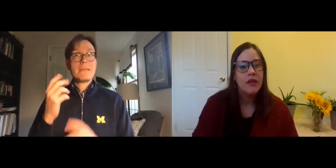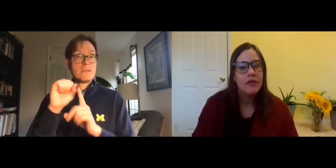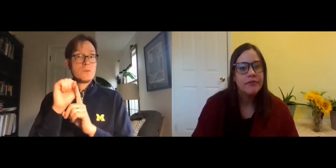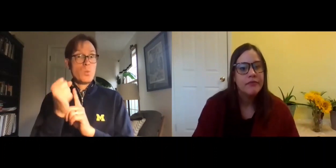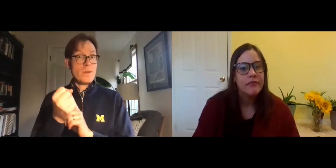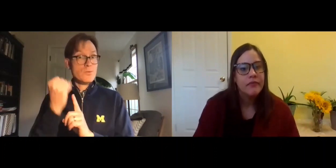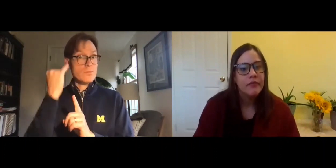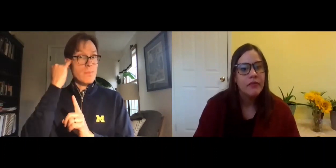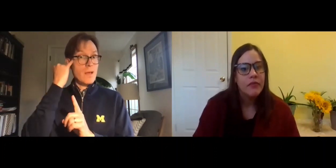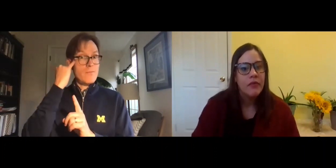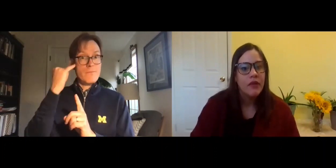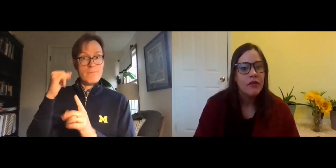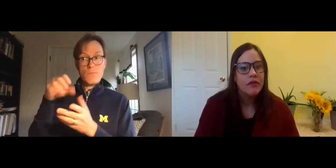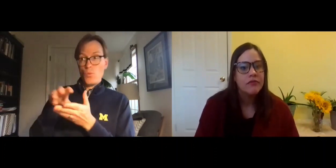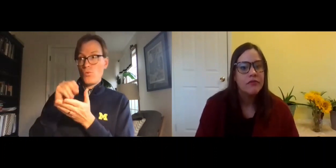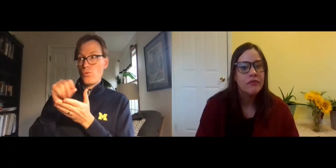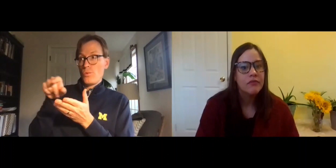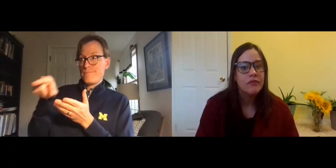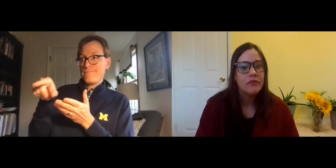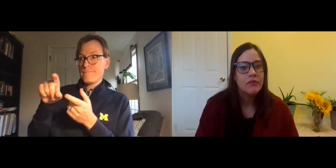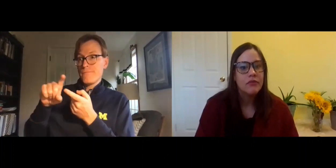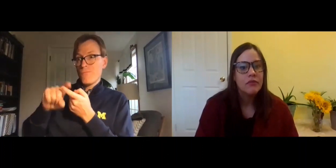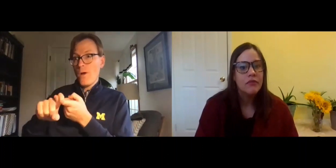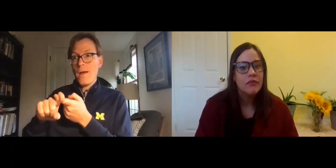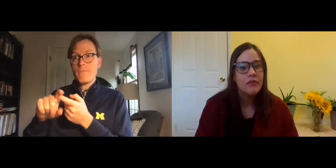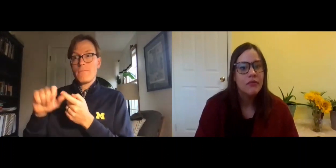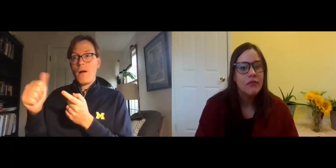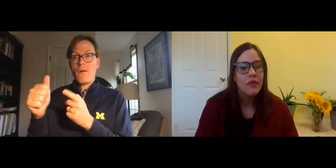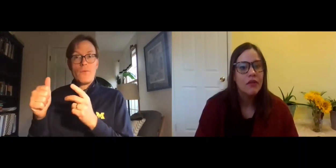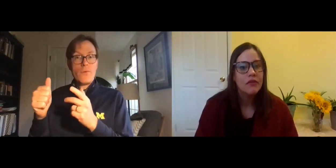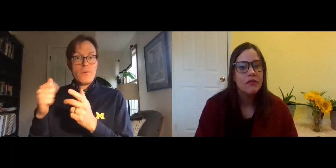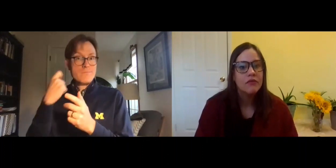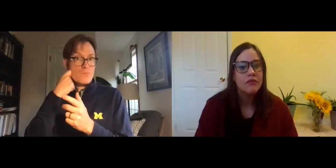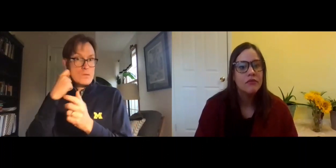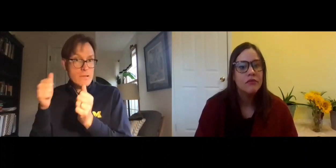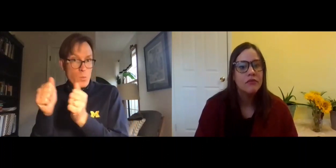What should I do? Dr. McKee: Sure.